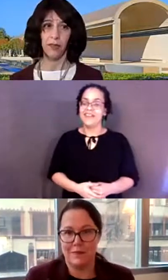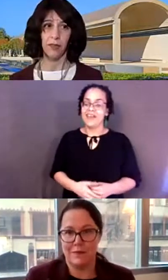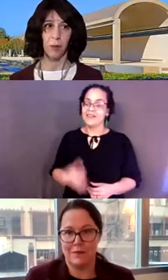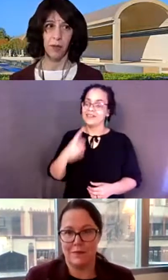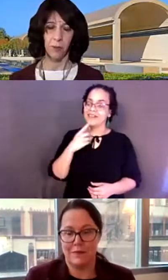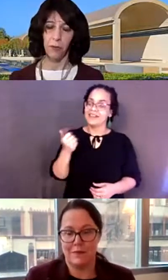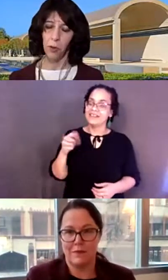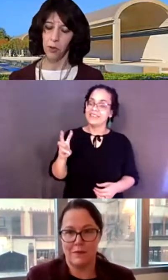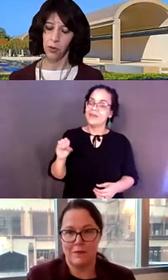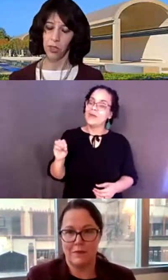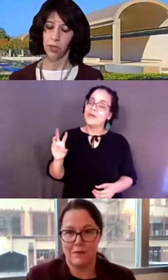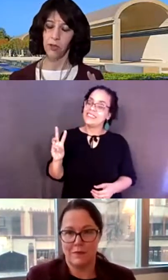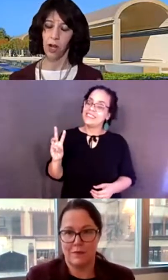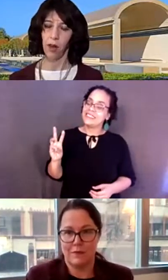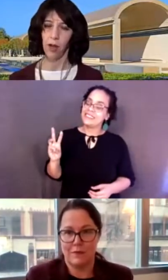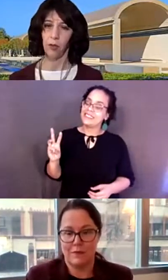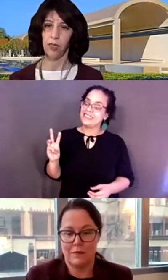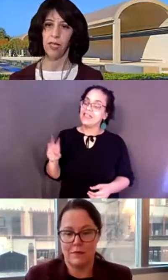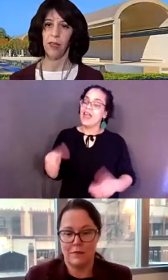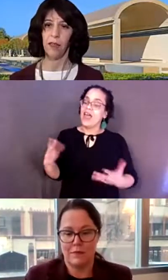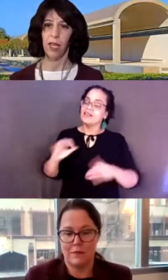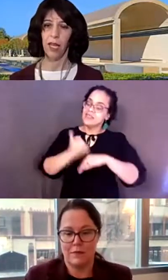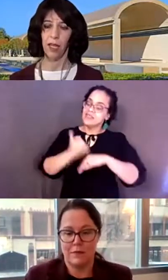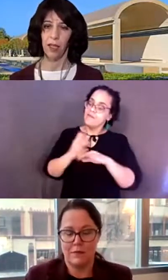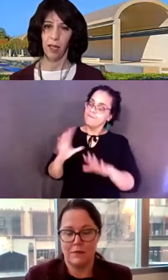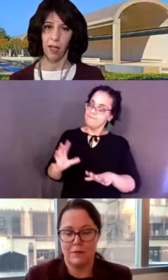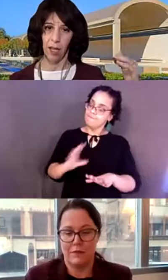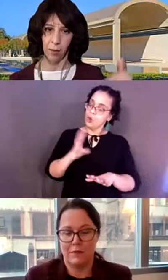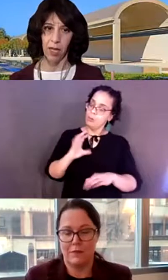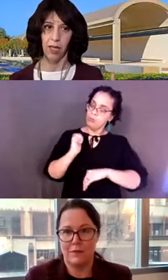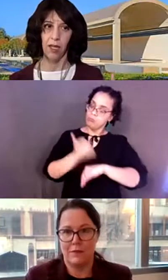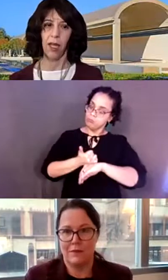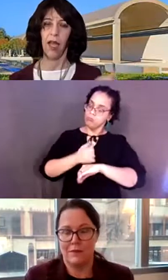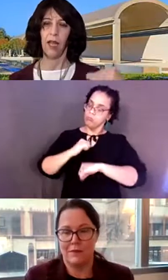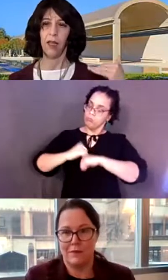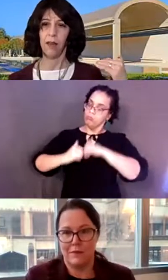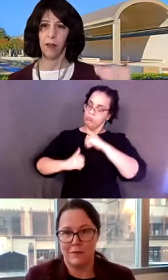some some formal structures for how that works in